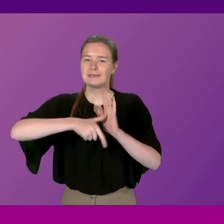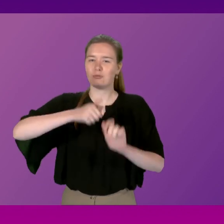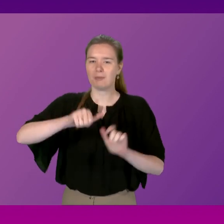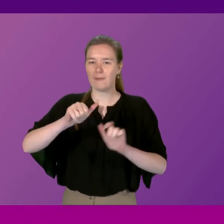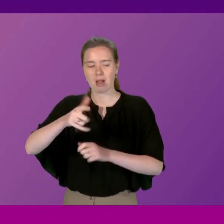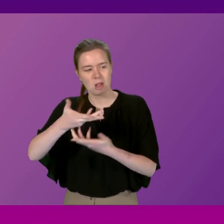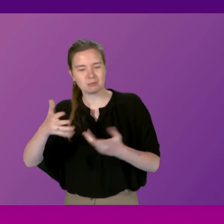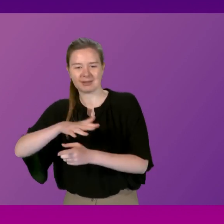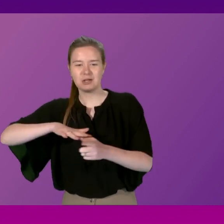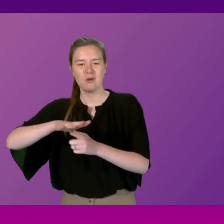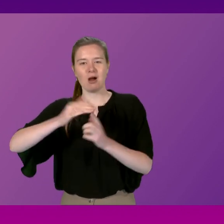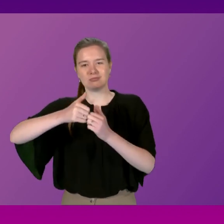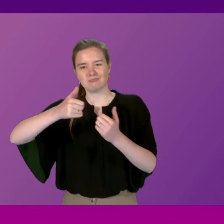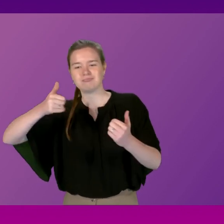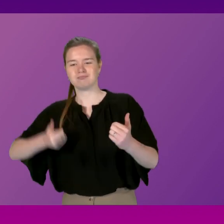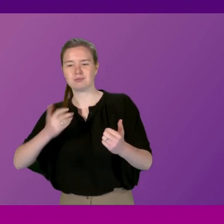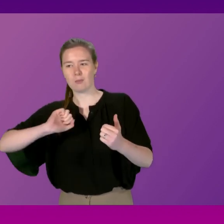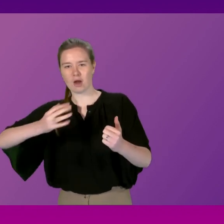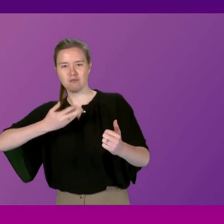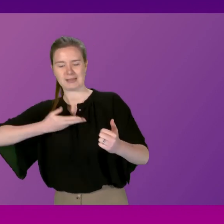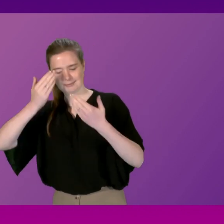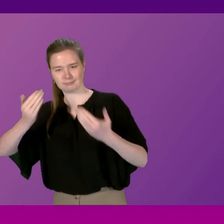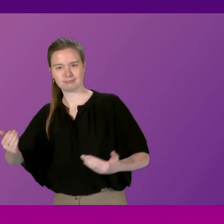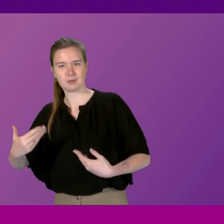people are often the furthest away from having their rights realised.